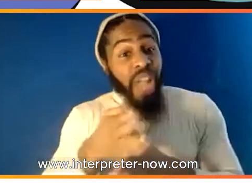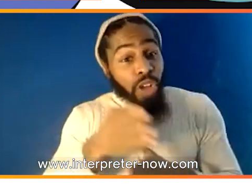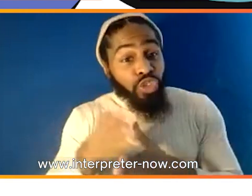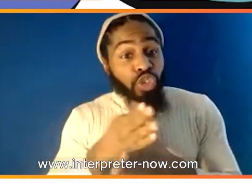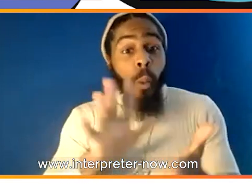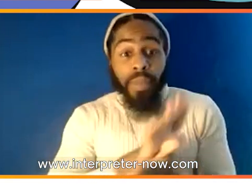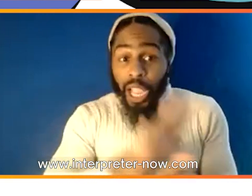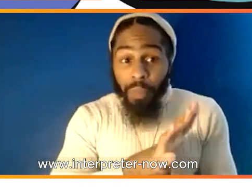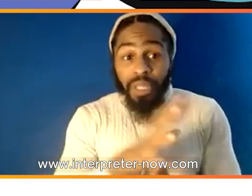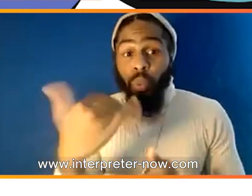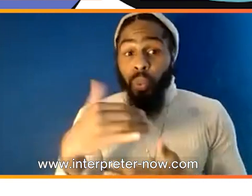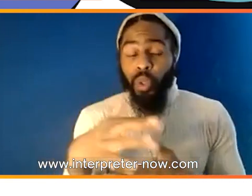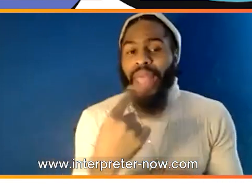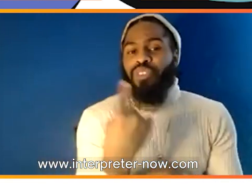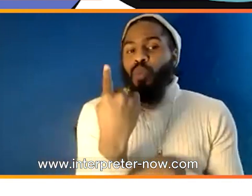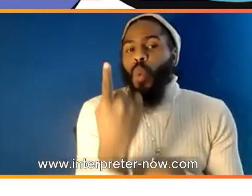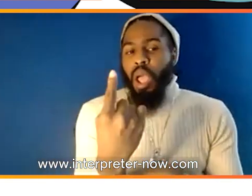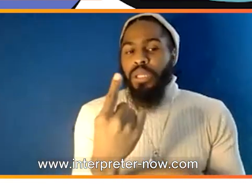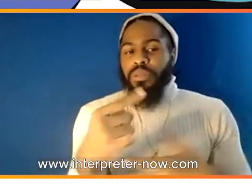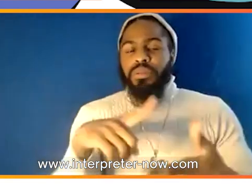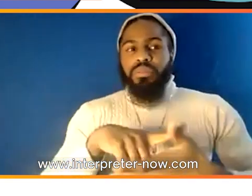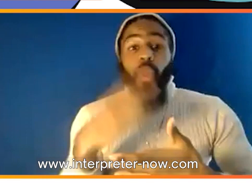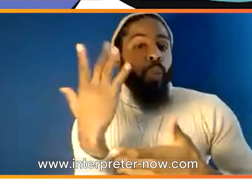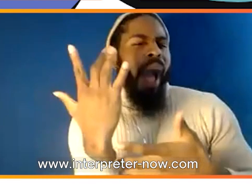So that's one. So explaining that, the why, the what, and then the how.